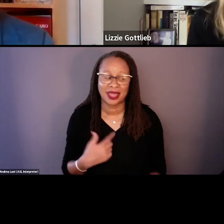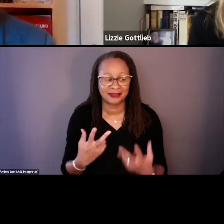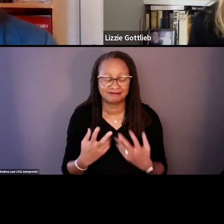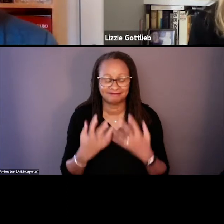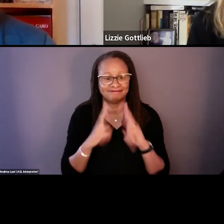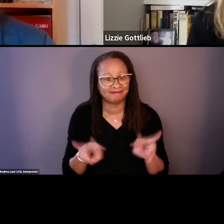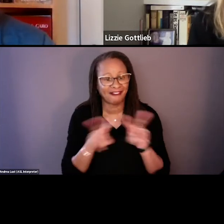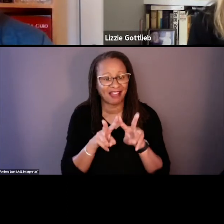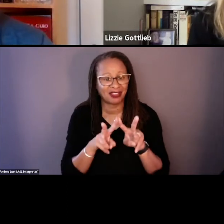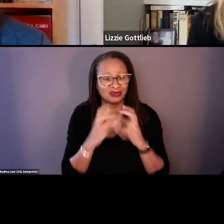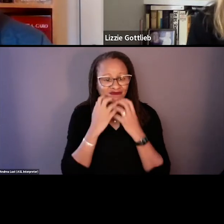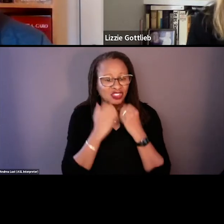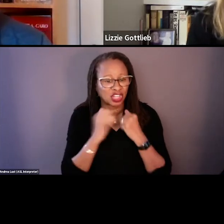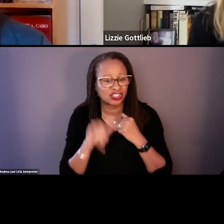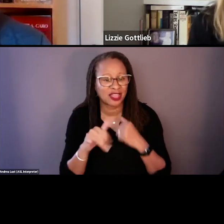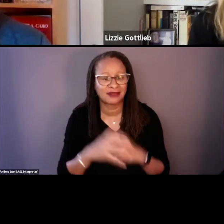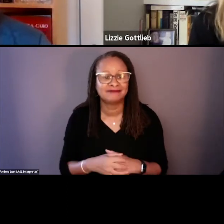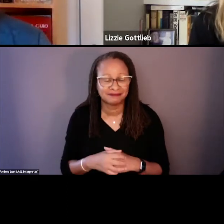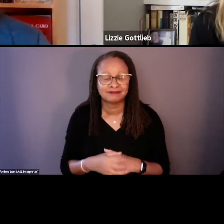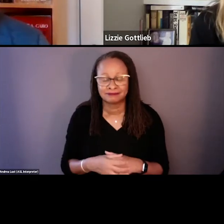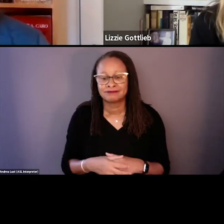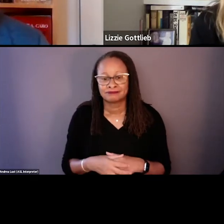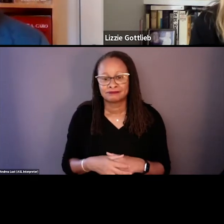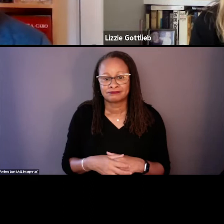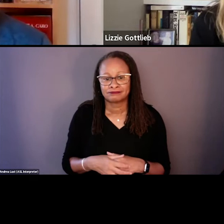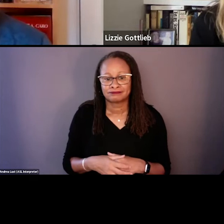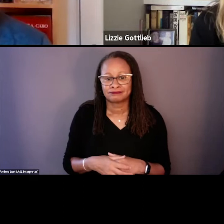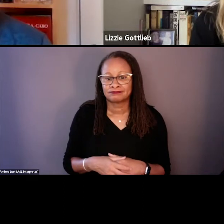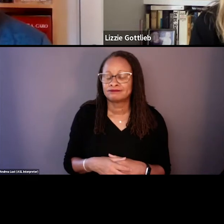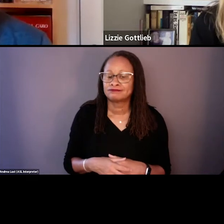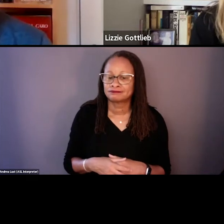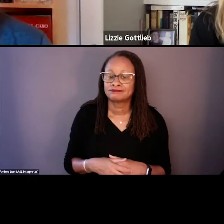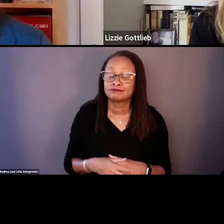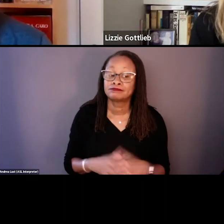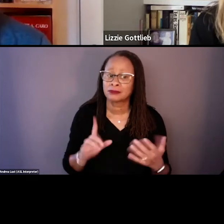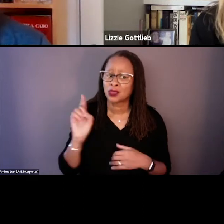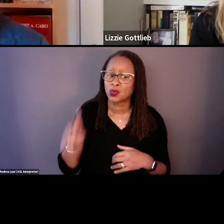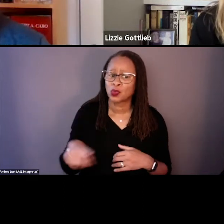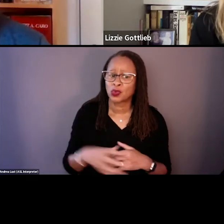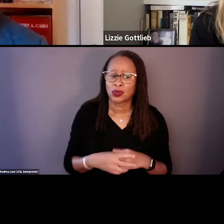you know, which I value enormously. That's, yeah, that sounds great. So, tell me about in what ways